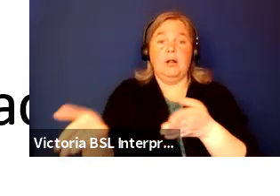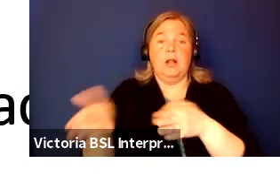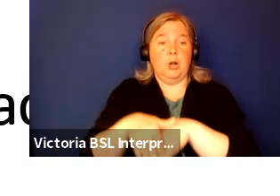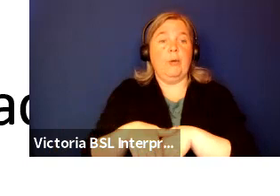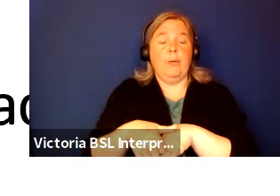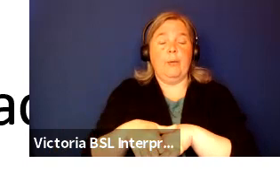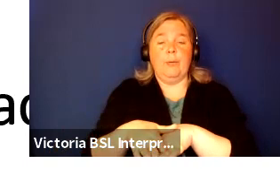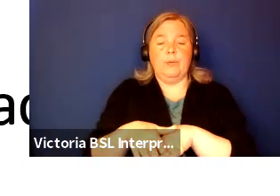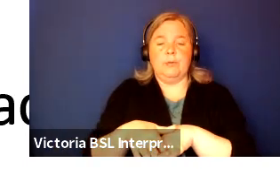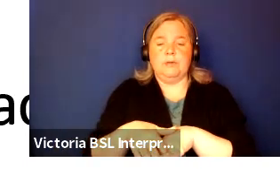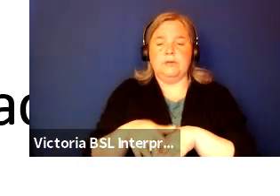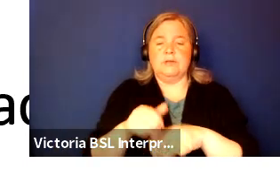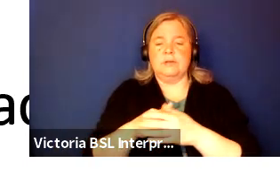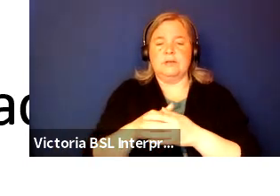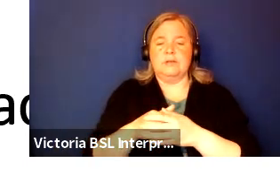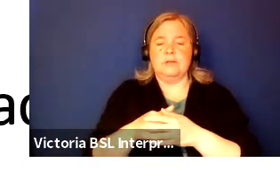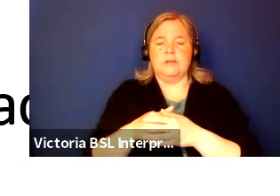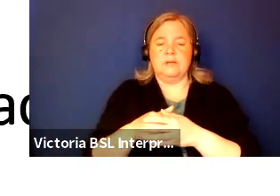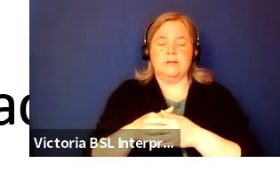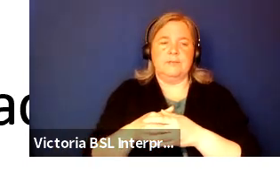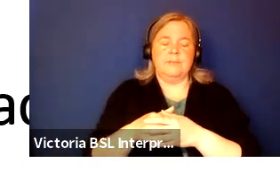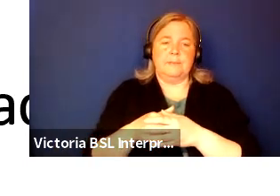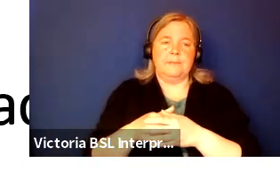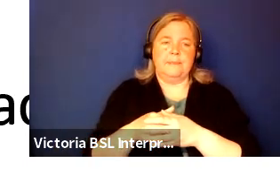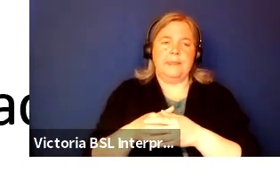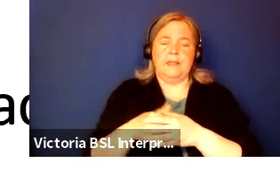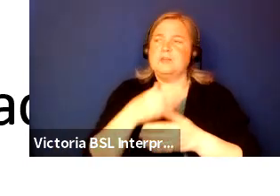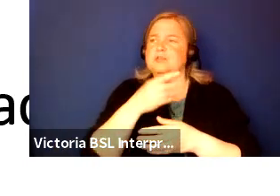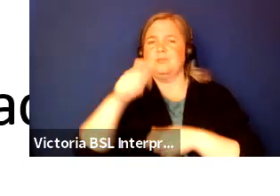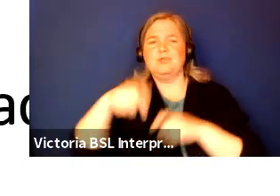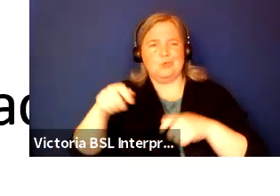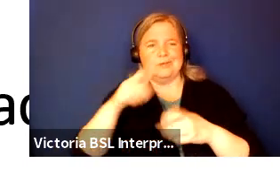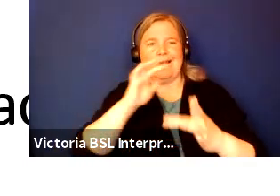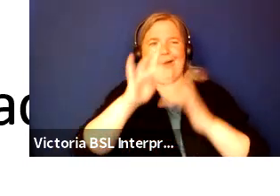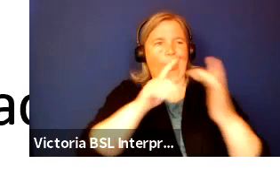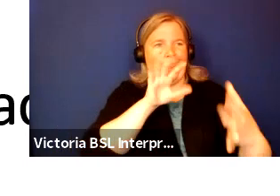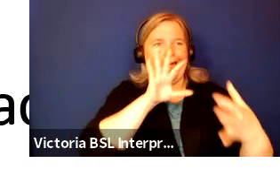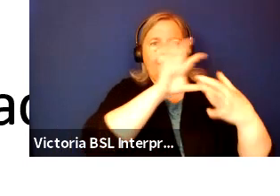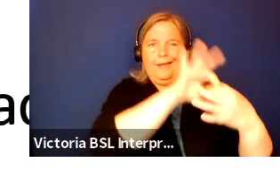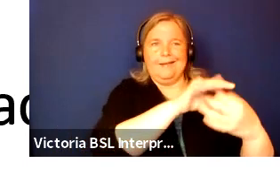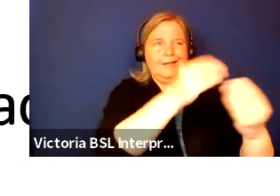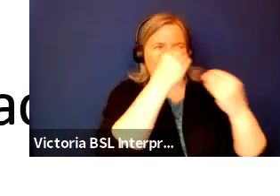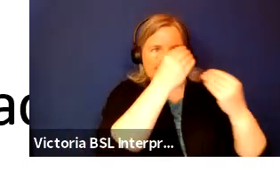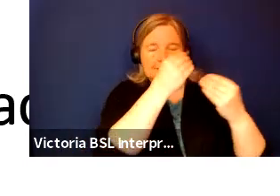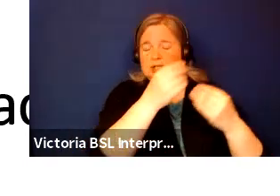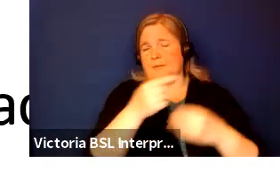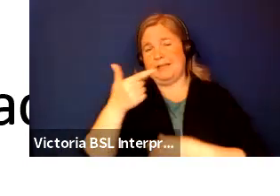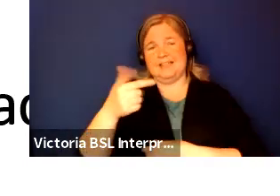the students they can join in with the online, but 70 percent of the student there cannot